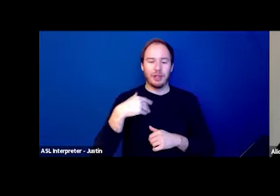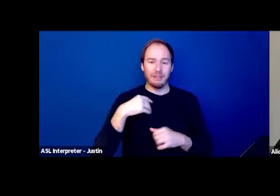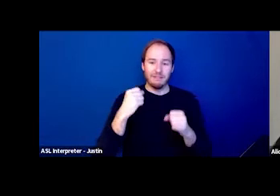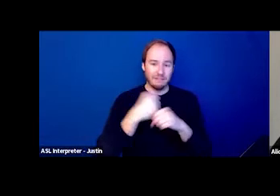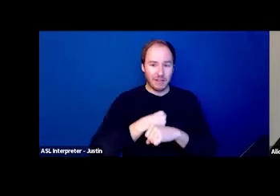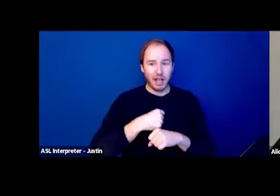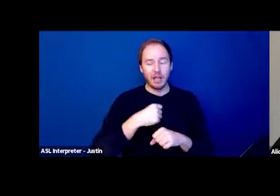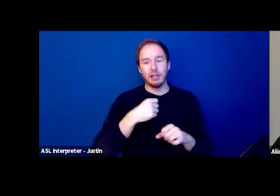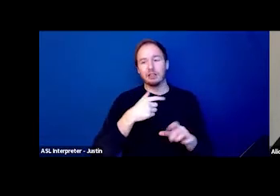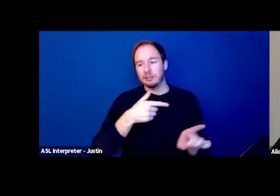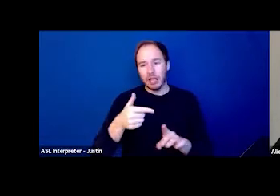abuse, or discrimination.